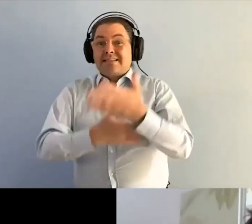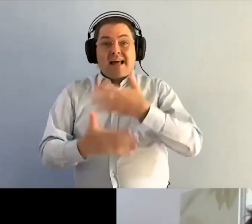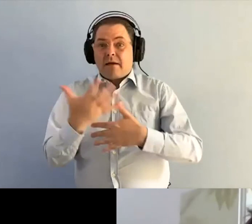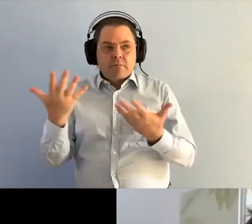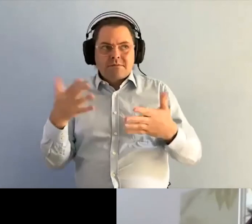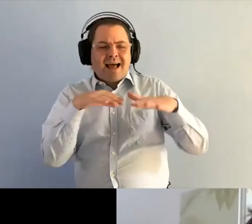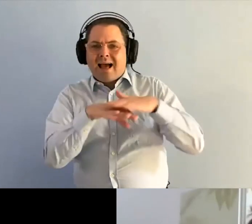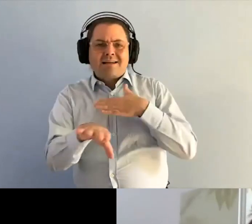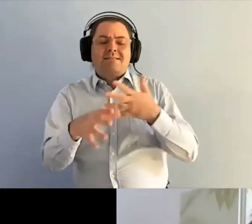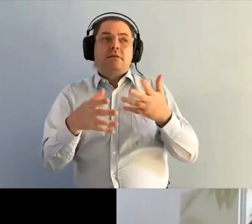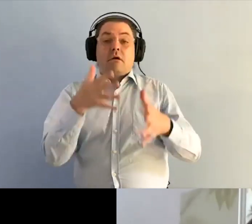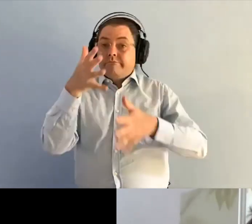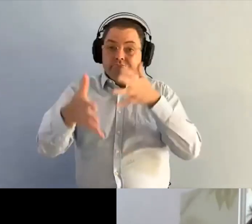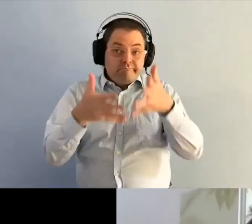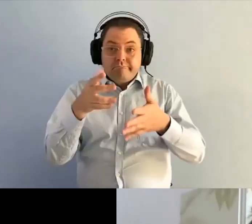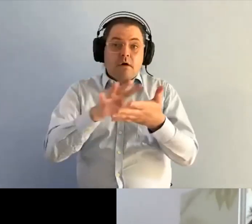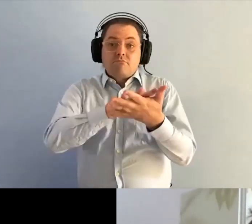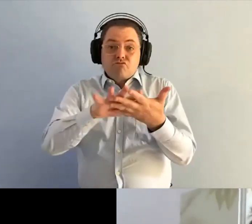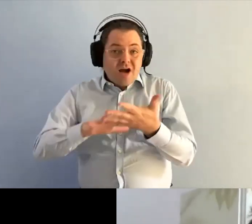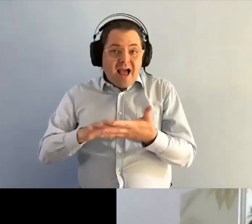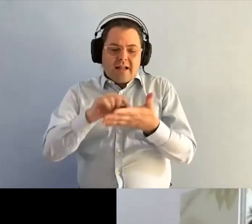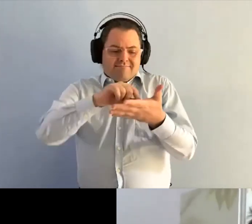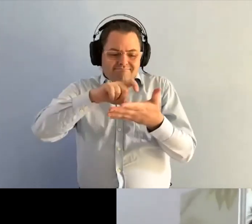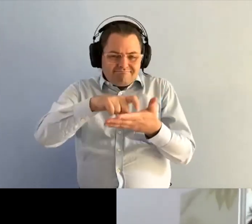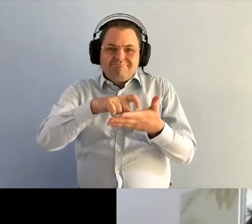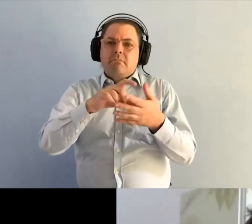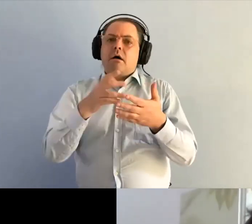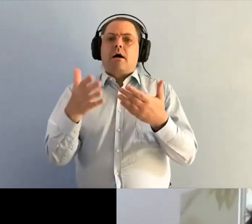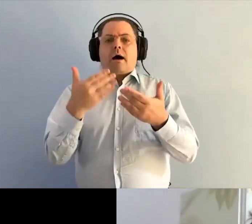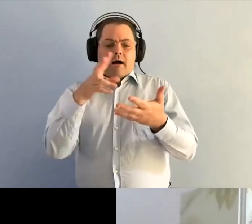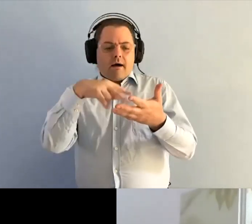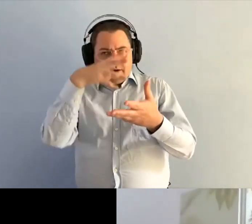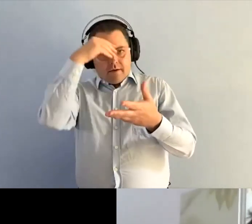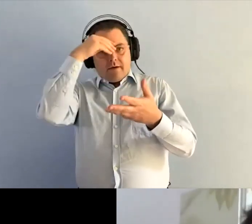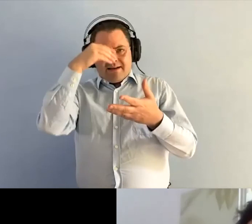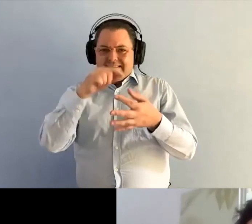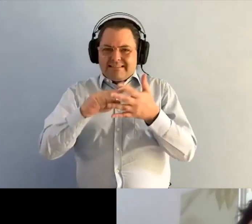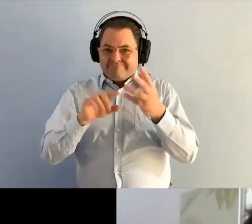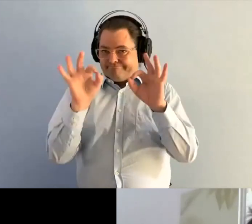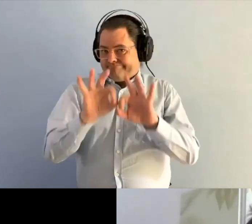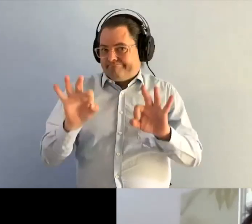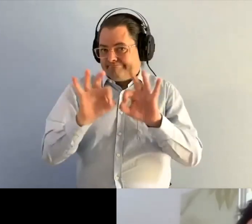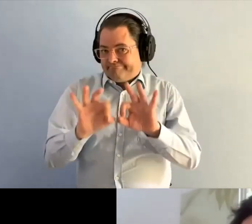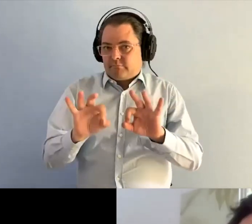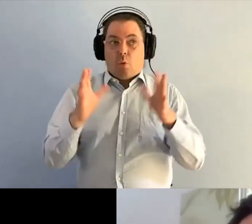not made accessible. But there are certain countries that have